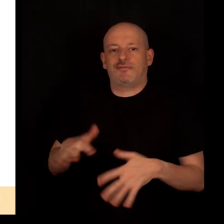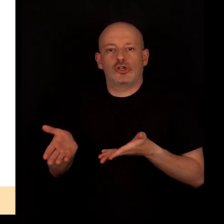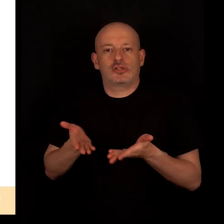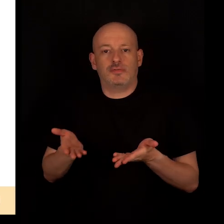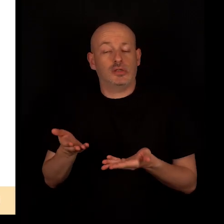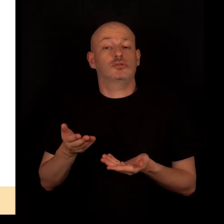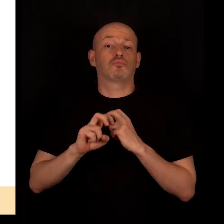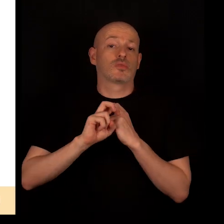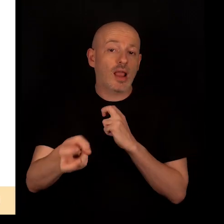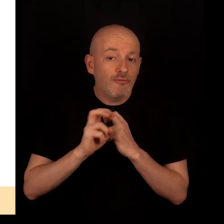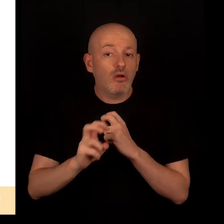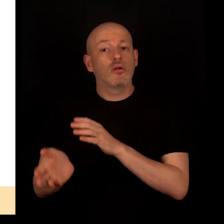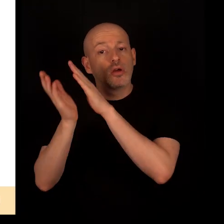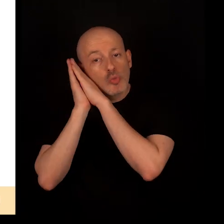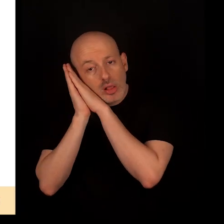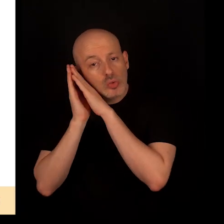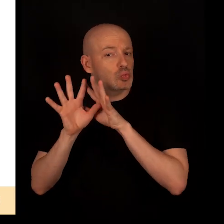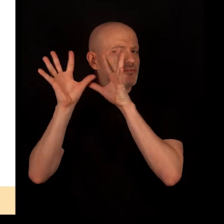so for the travel, the accommodation, everything.